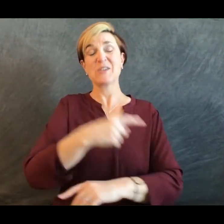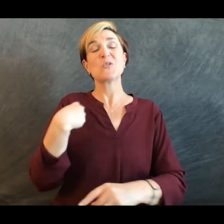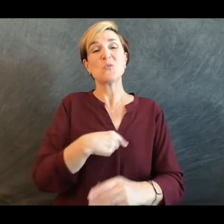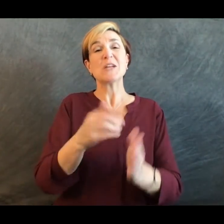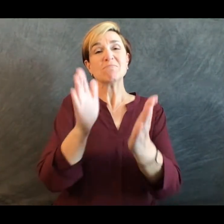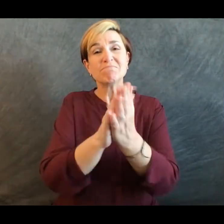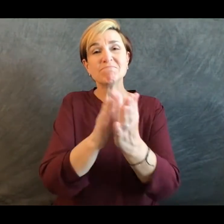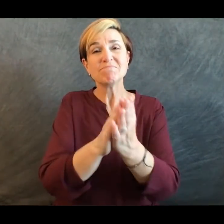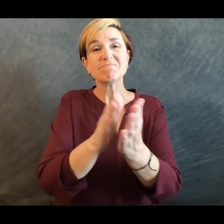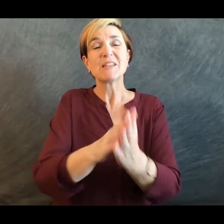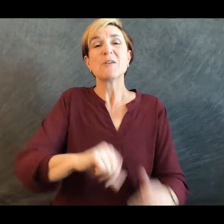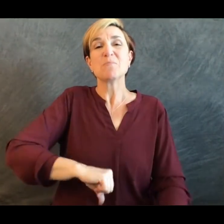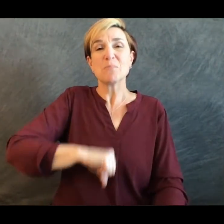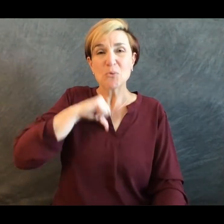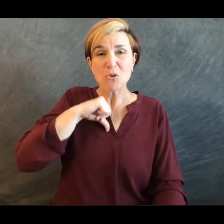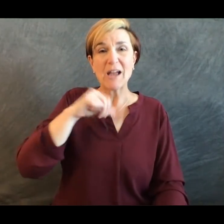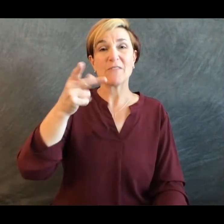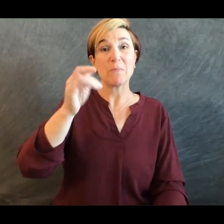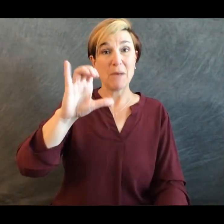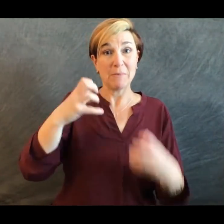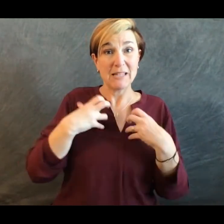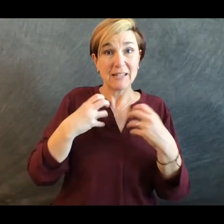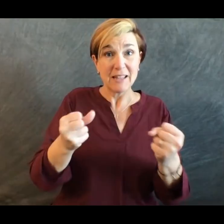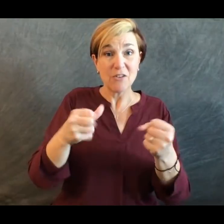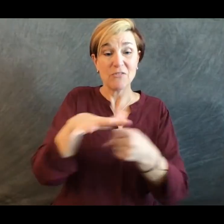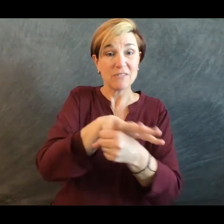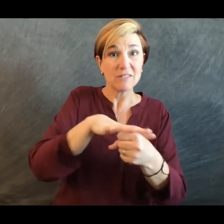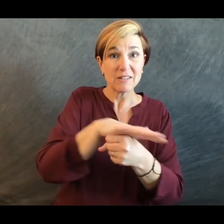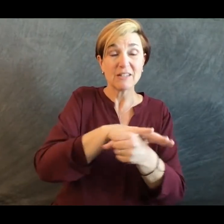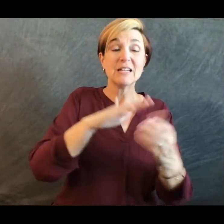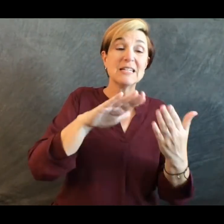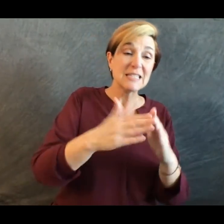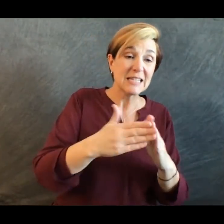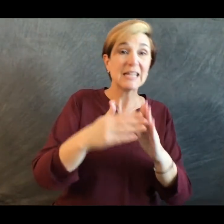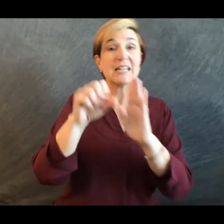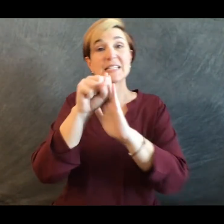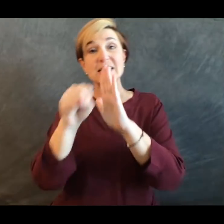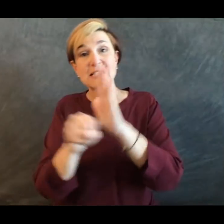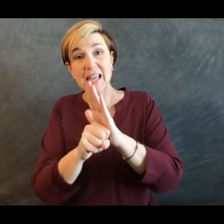leaders at the city level at the state level at the federal level who are